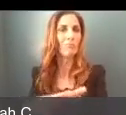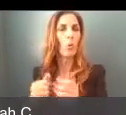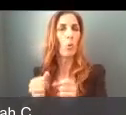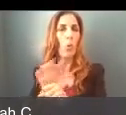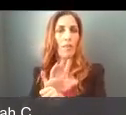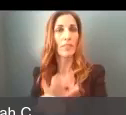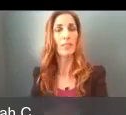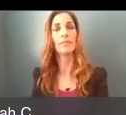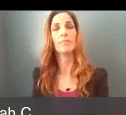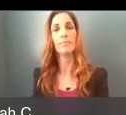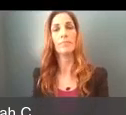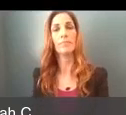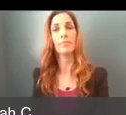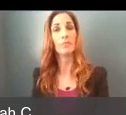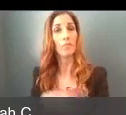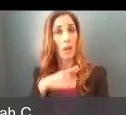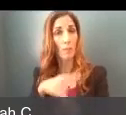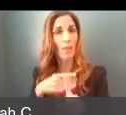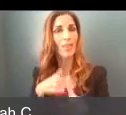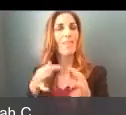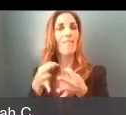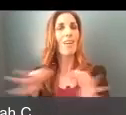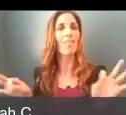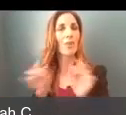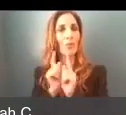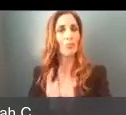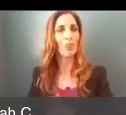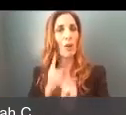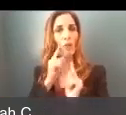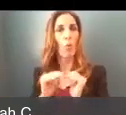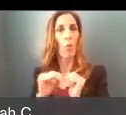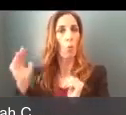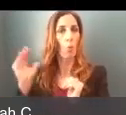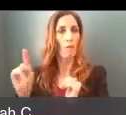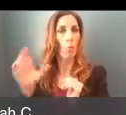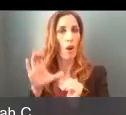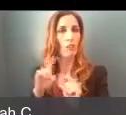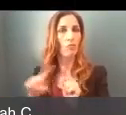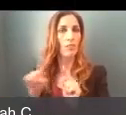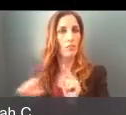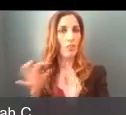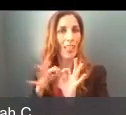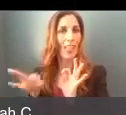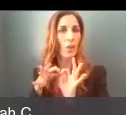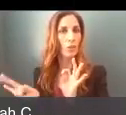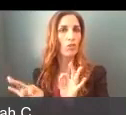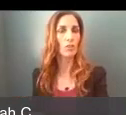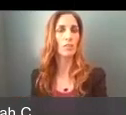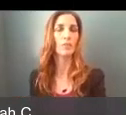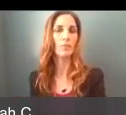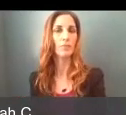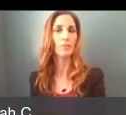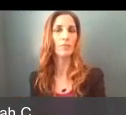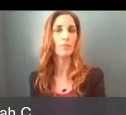LanguageLine support for over 100 different languages. We encourage people to call this number